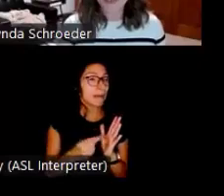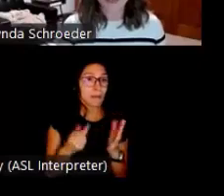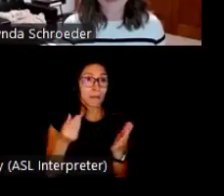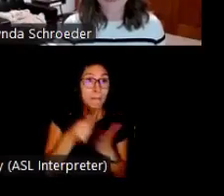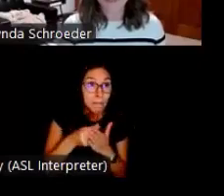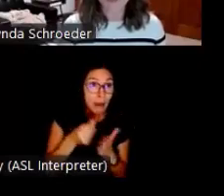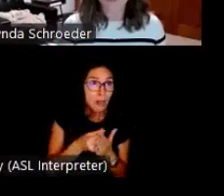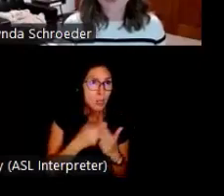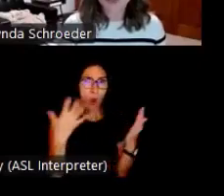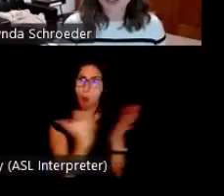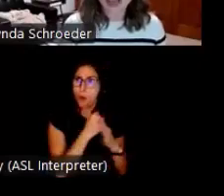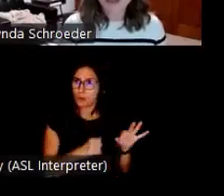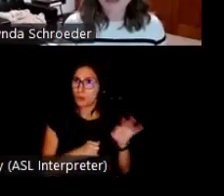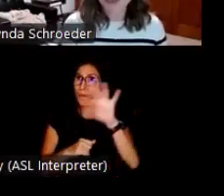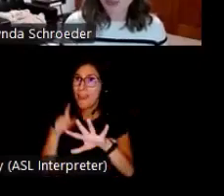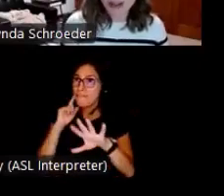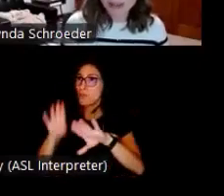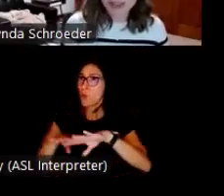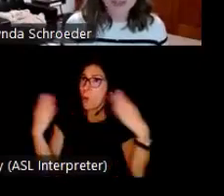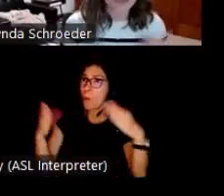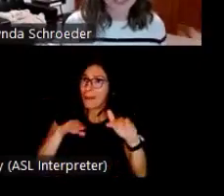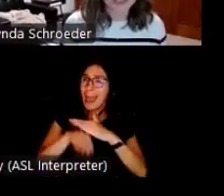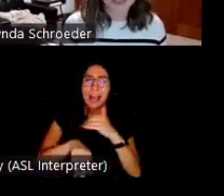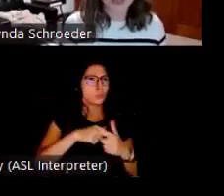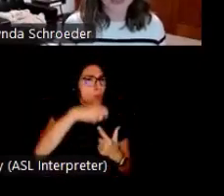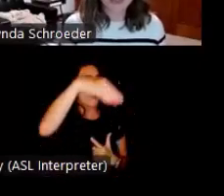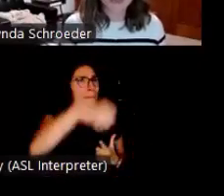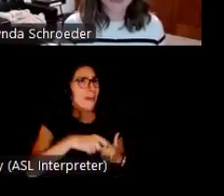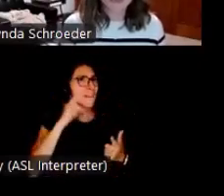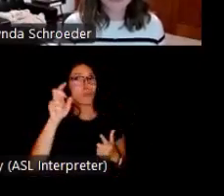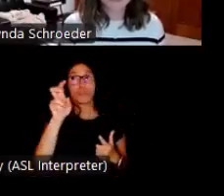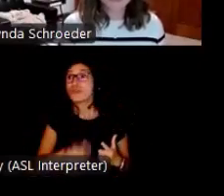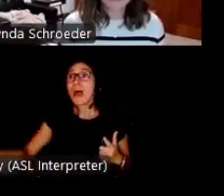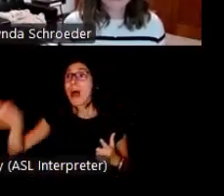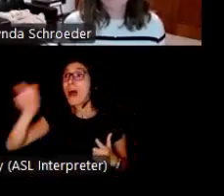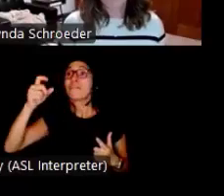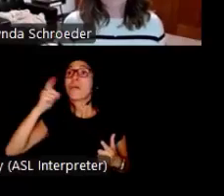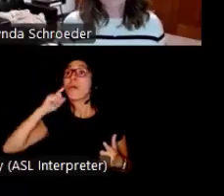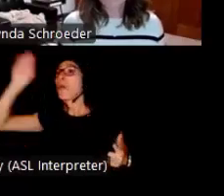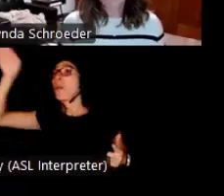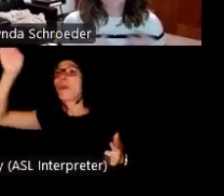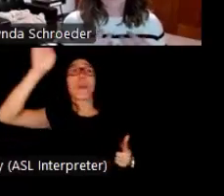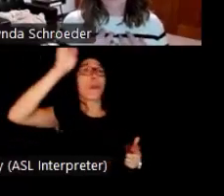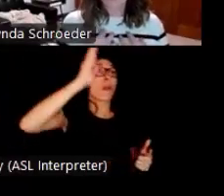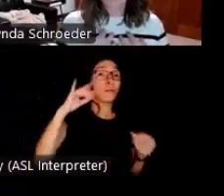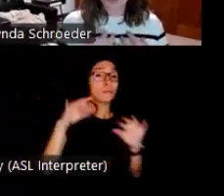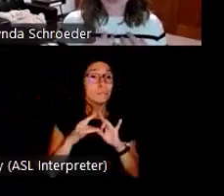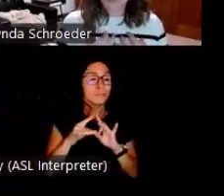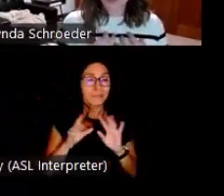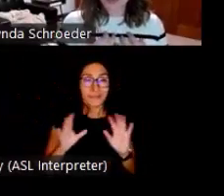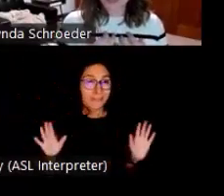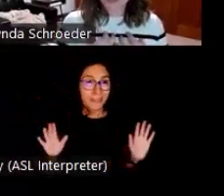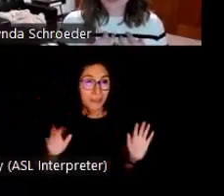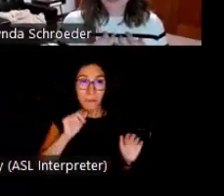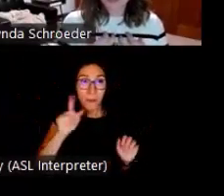or how many dollars do you have for travel to present this work, but also know your own resources.